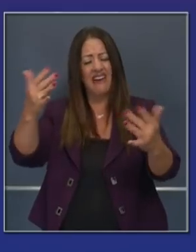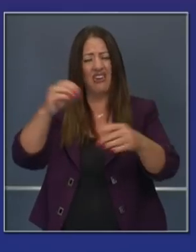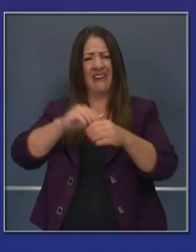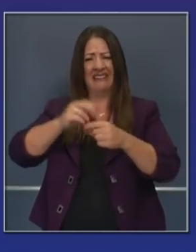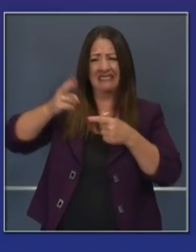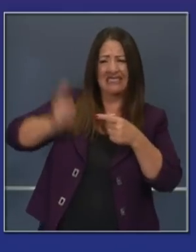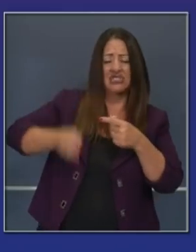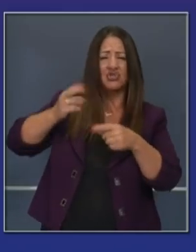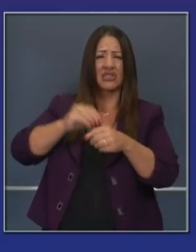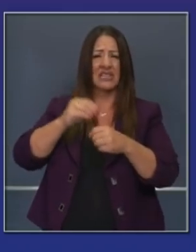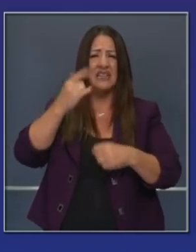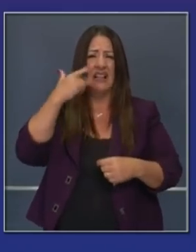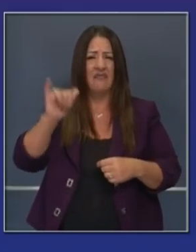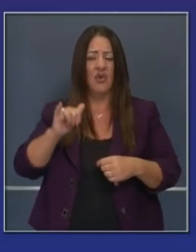LARGEST WILDFIRE IN RECORDED